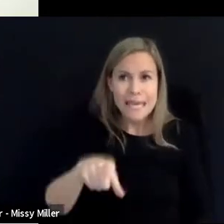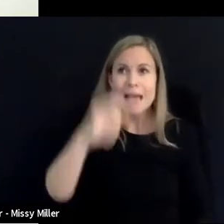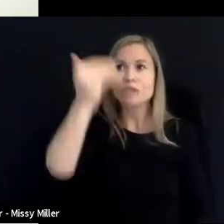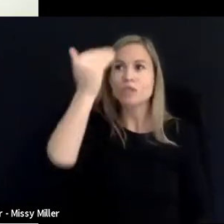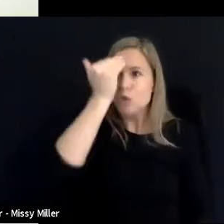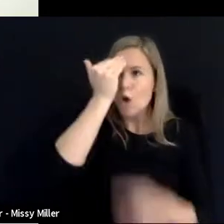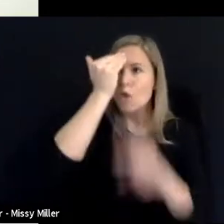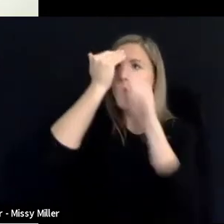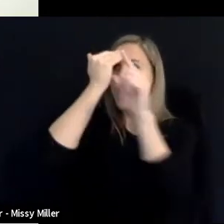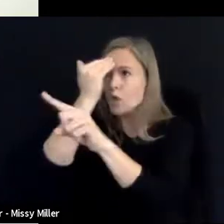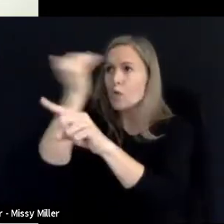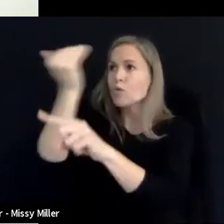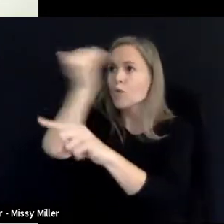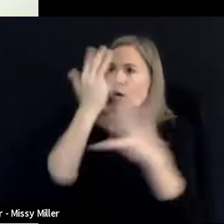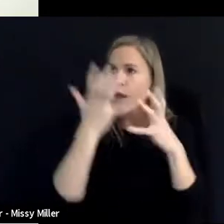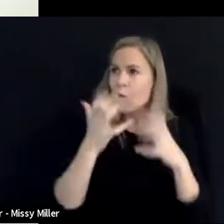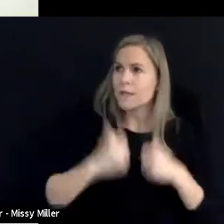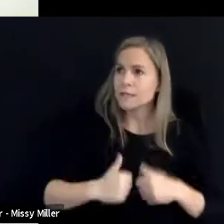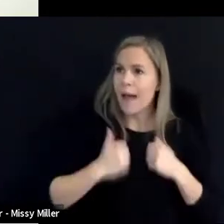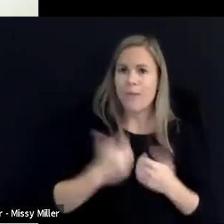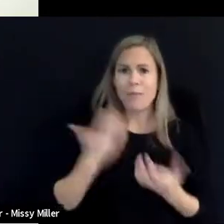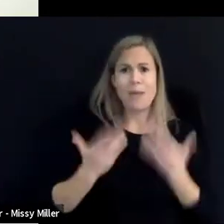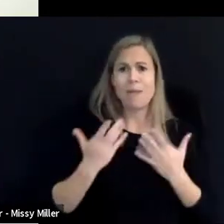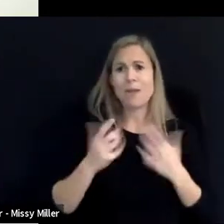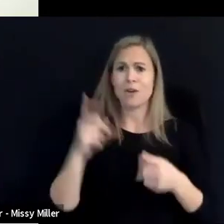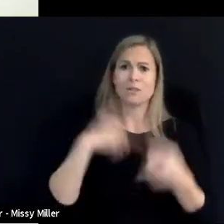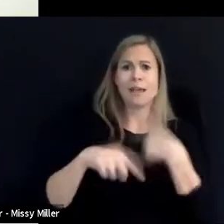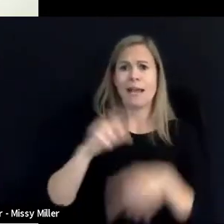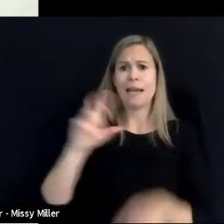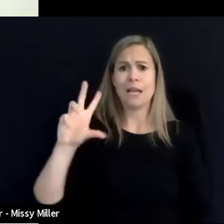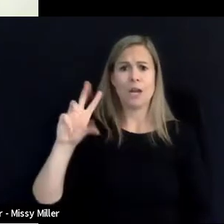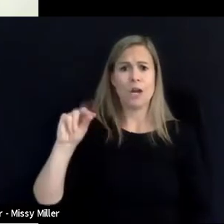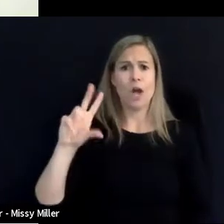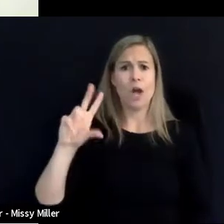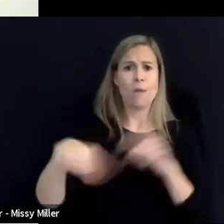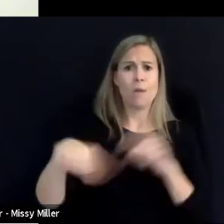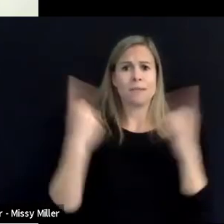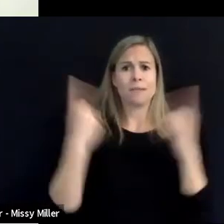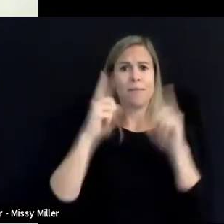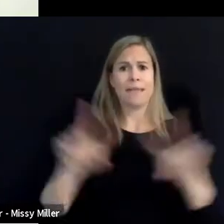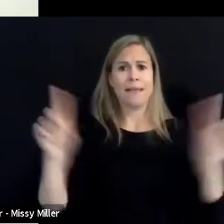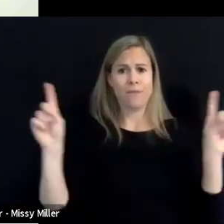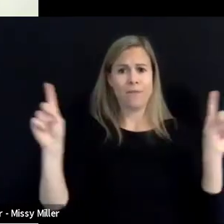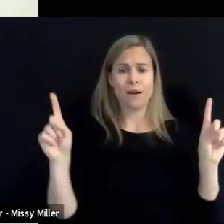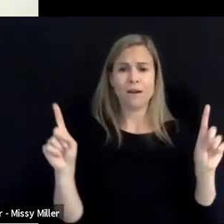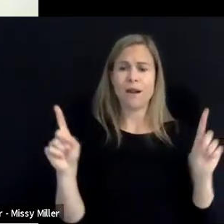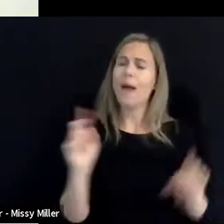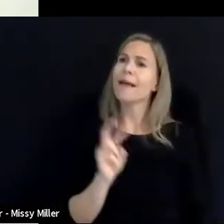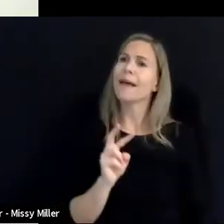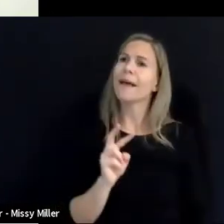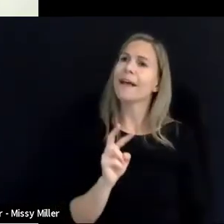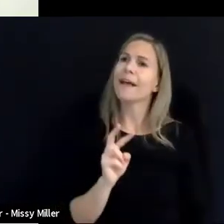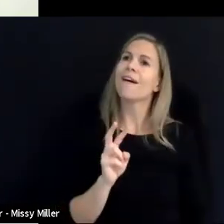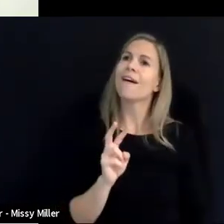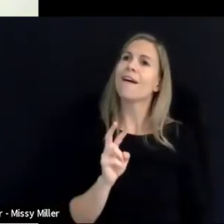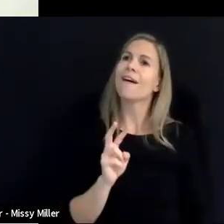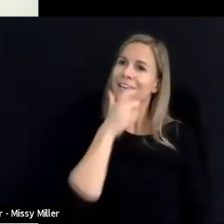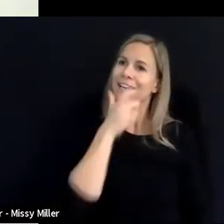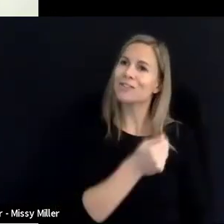and you're not just signing no about something else that might be in your mind?" I thought that was interesting. And so the next time Jacob came and got me